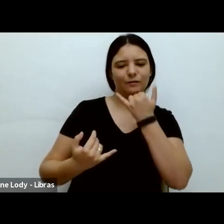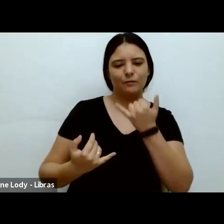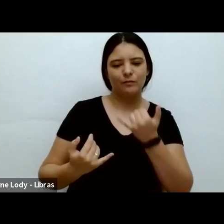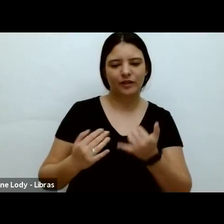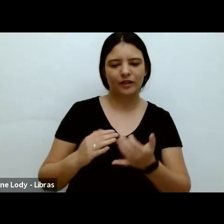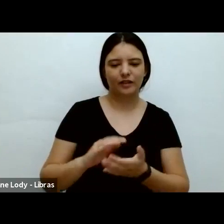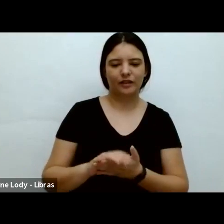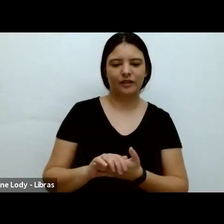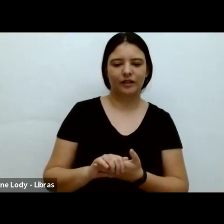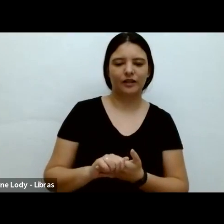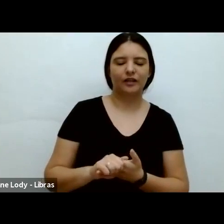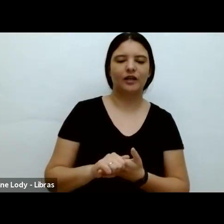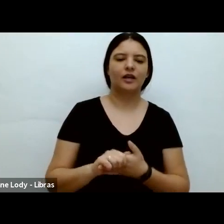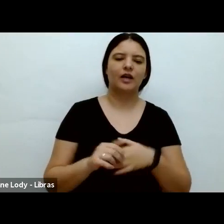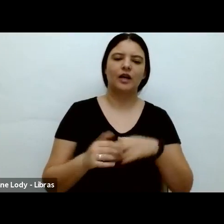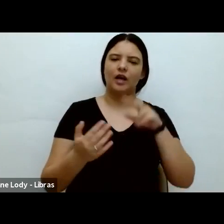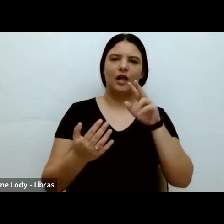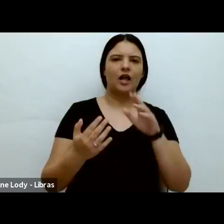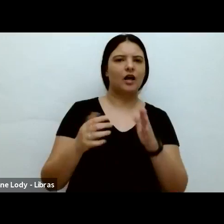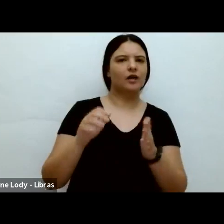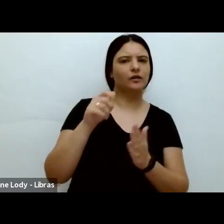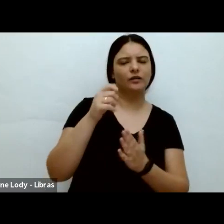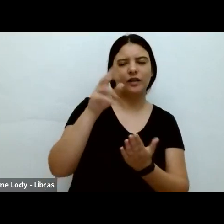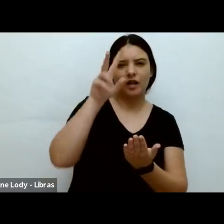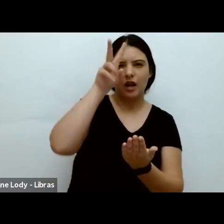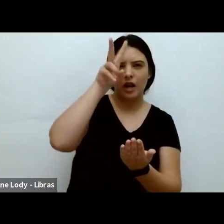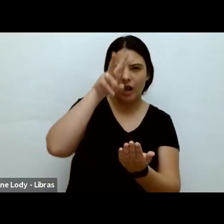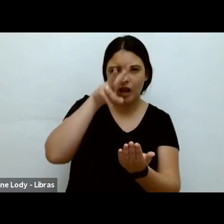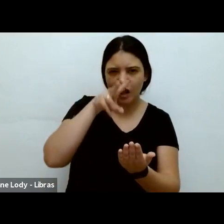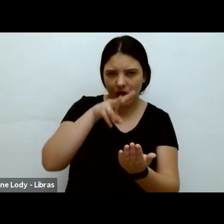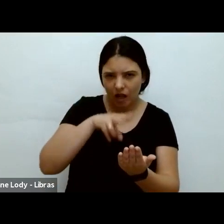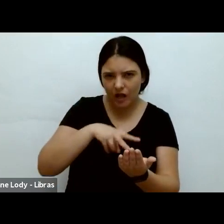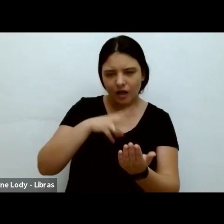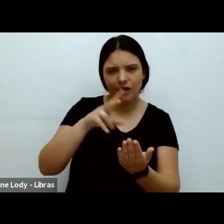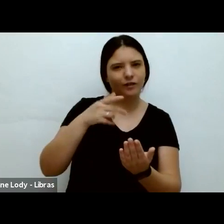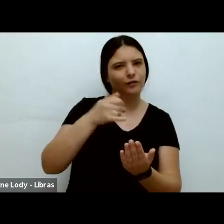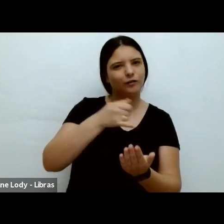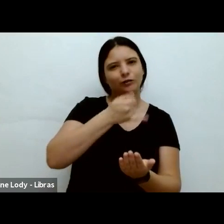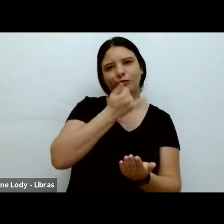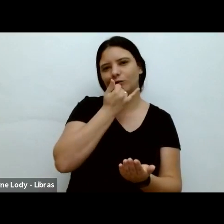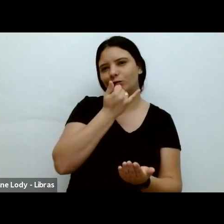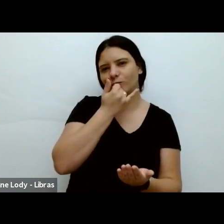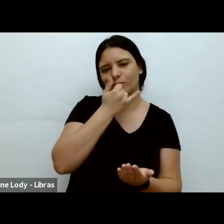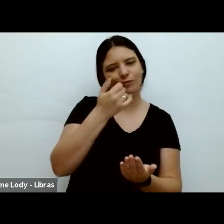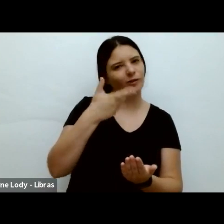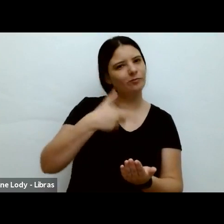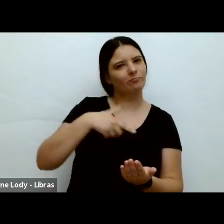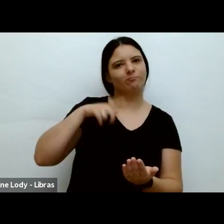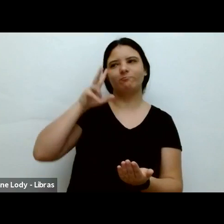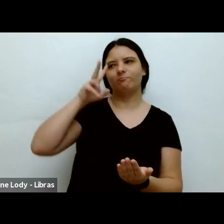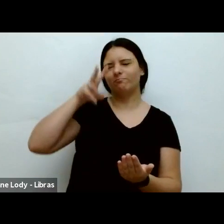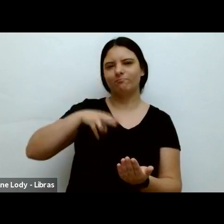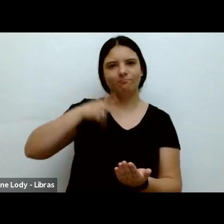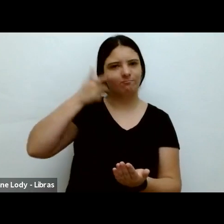read. d the two papers d the two papers that you offer d the two papers that you offered us about creativity. evening and encounters, but